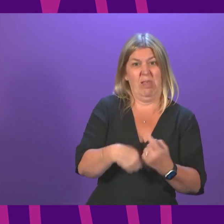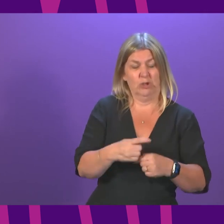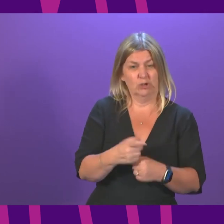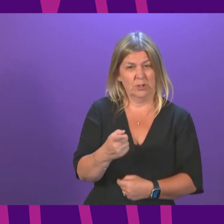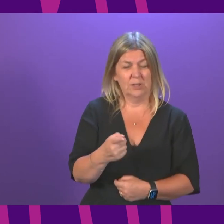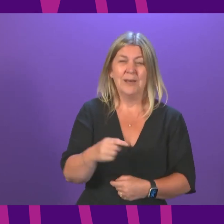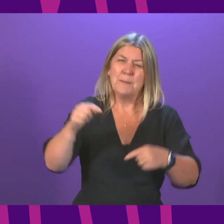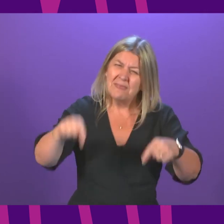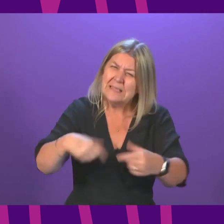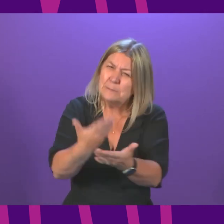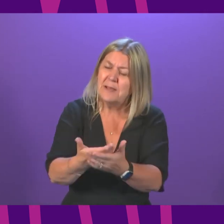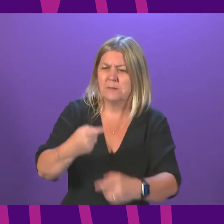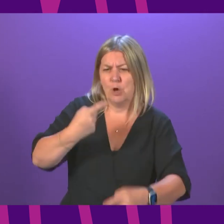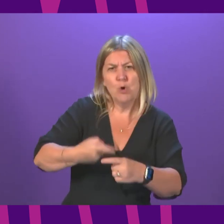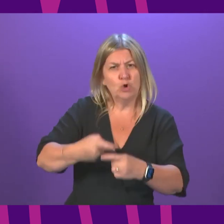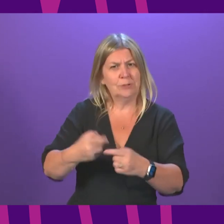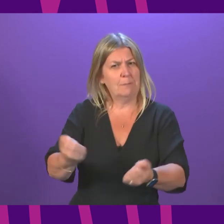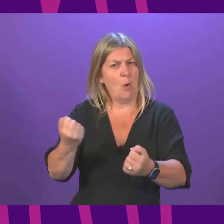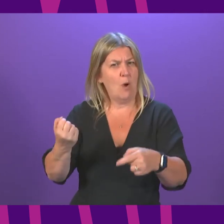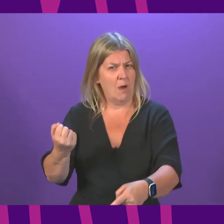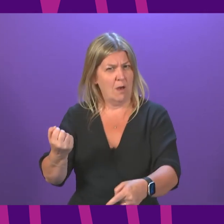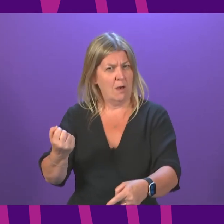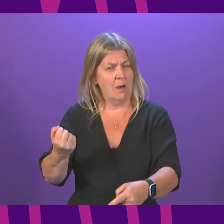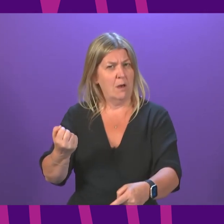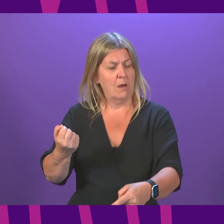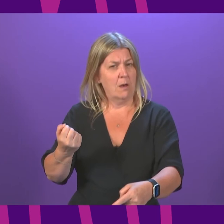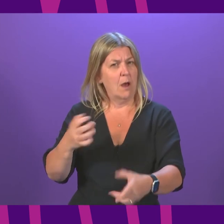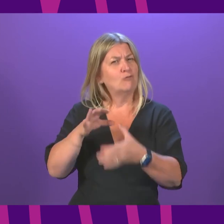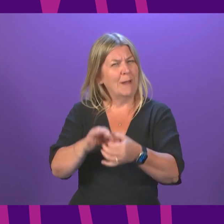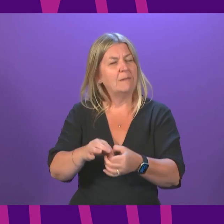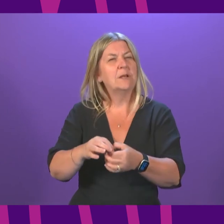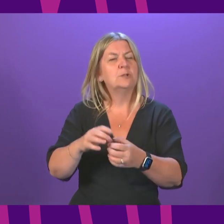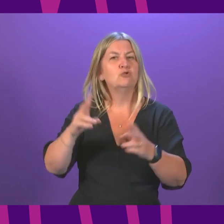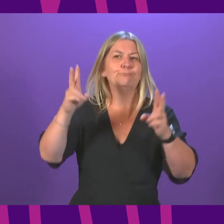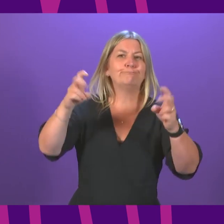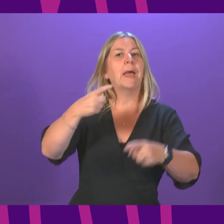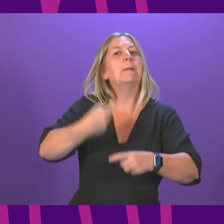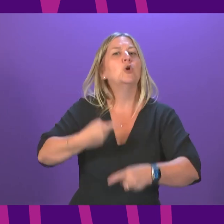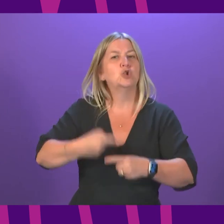I see that Rachael Hamilton is agreeing with me. Borders Buses has brought in a new fleet